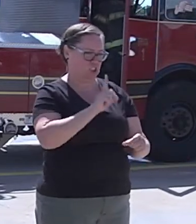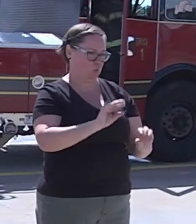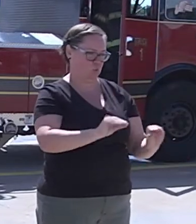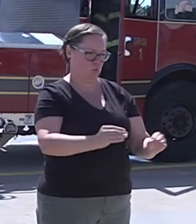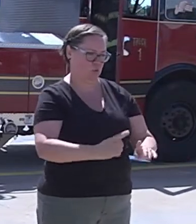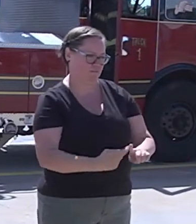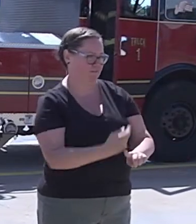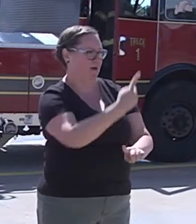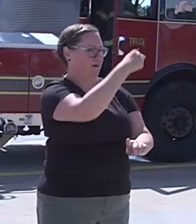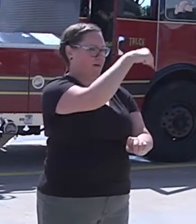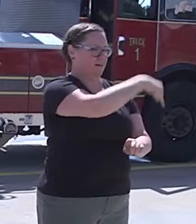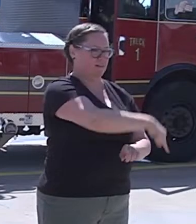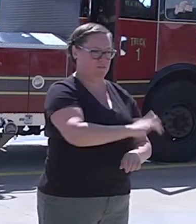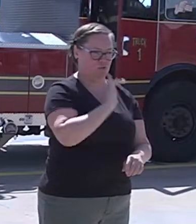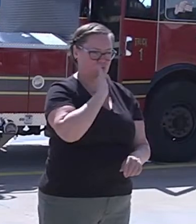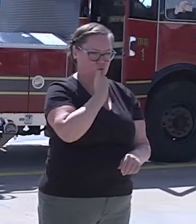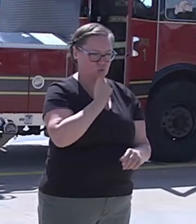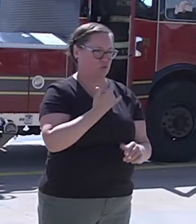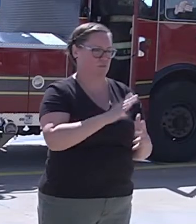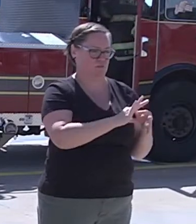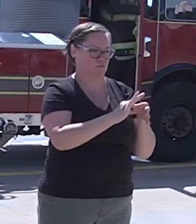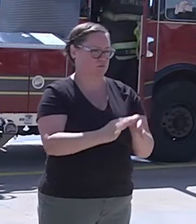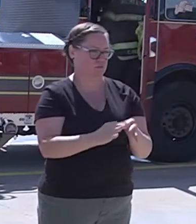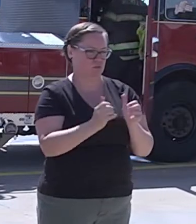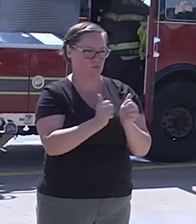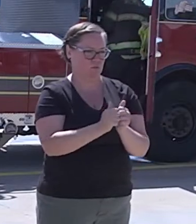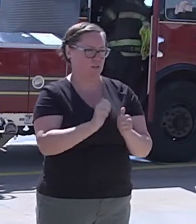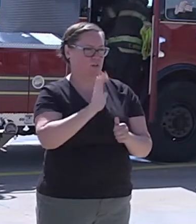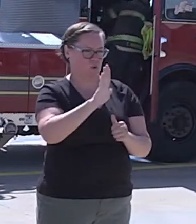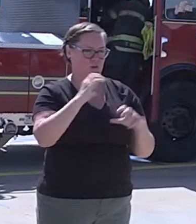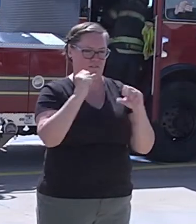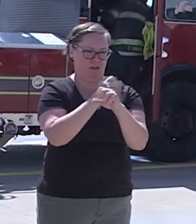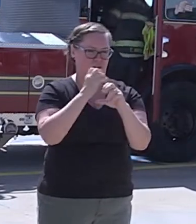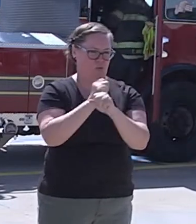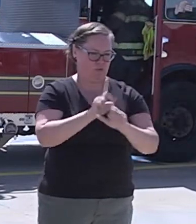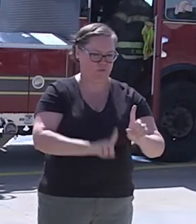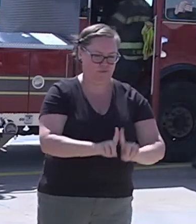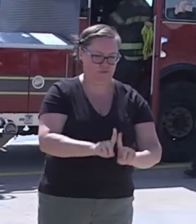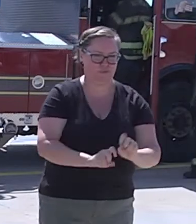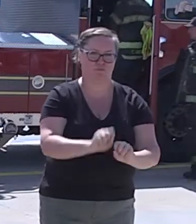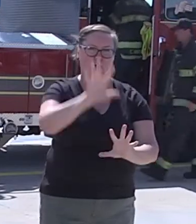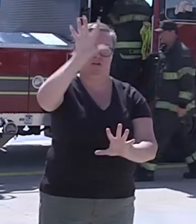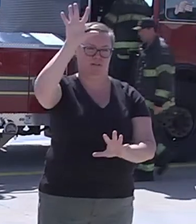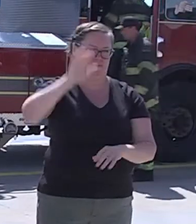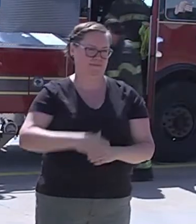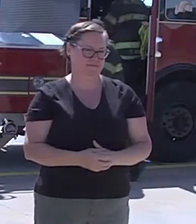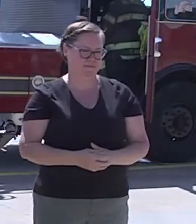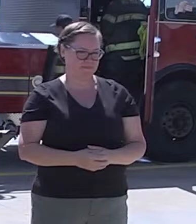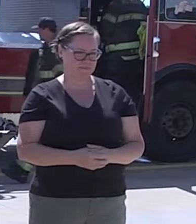are associated with um any type of fireworks that are you're shooting at that standpoint